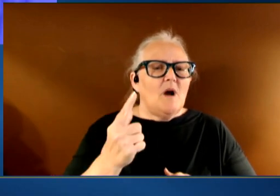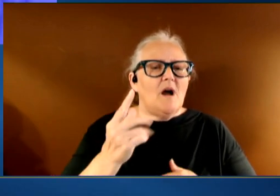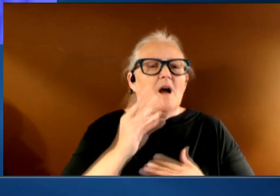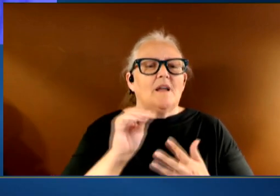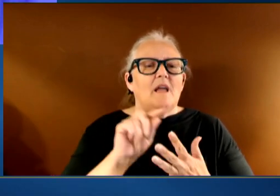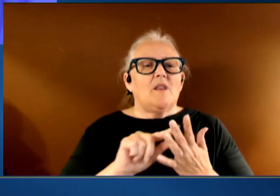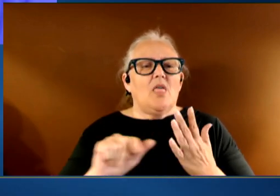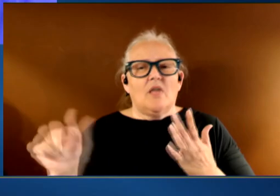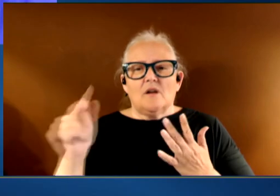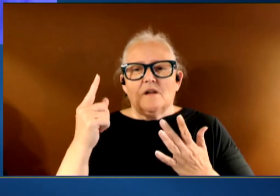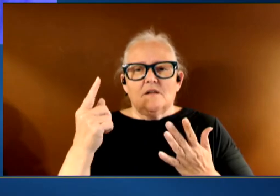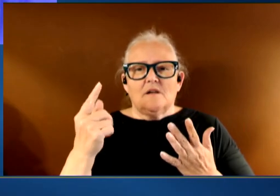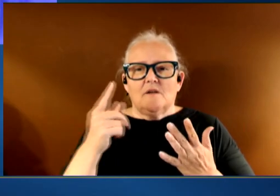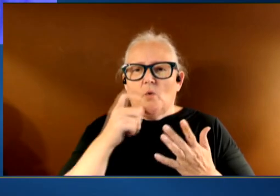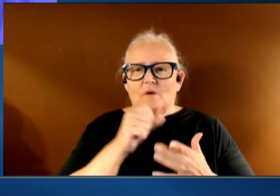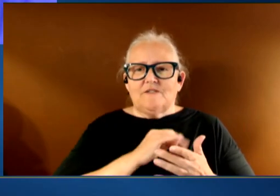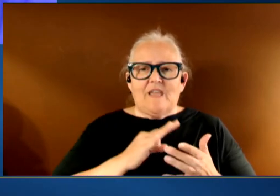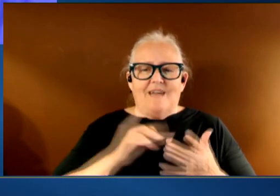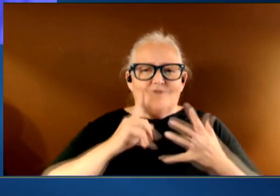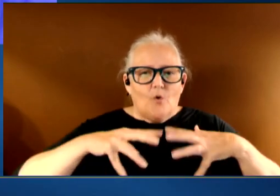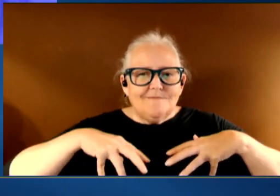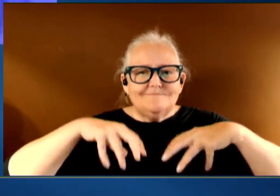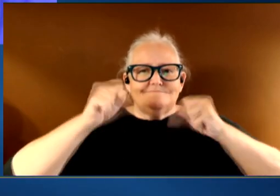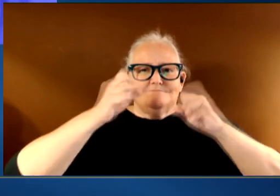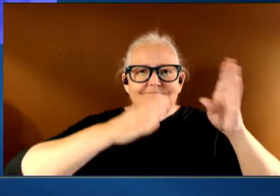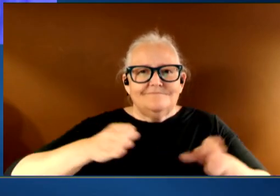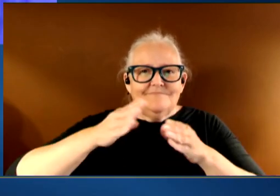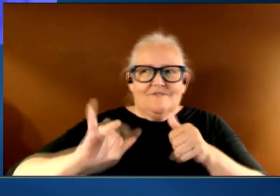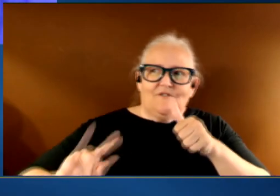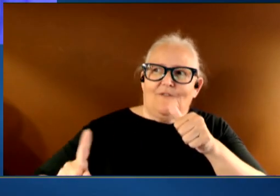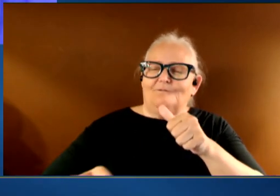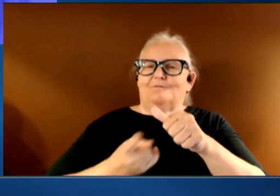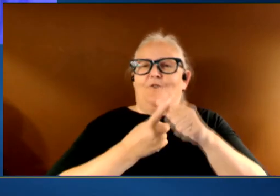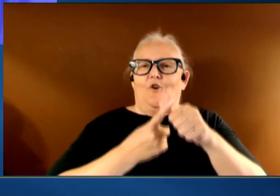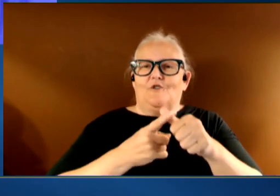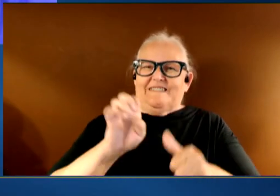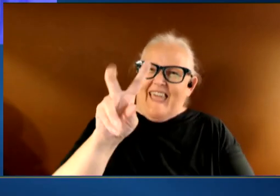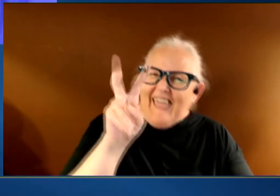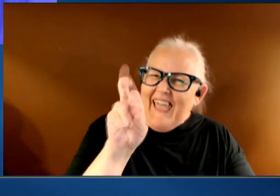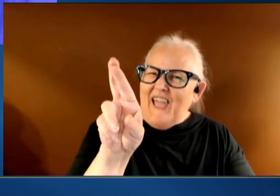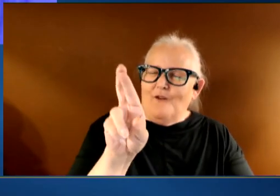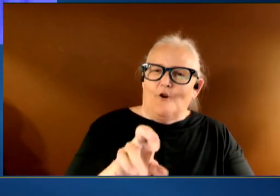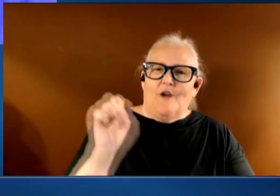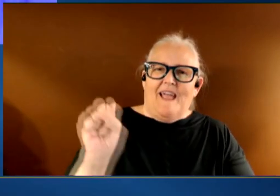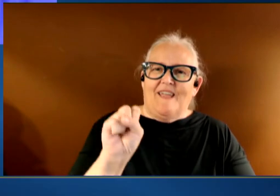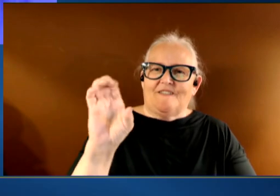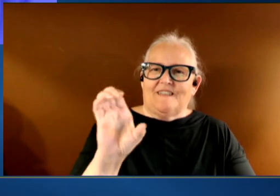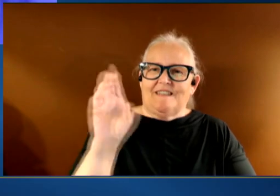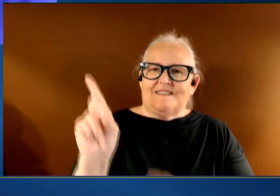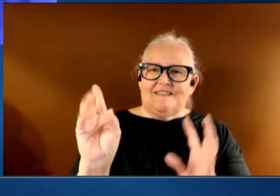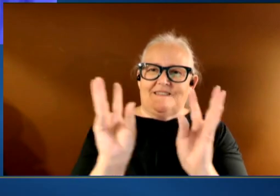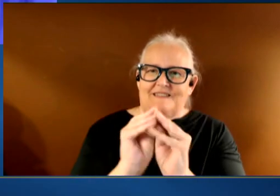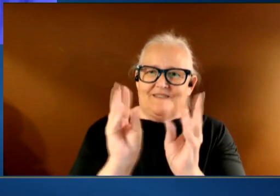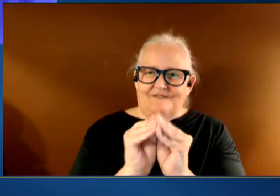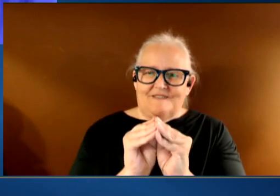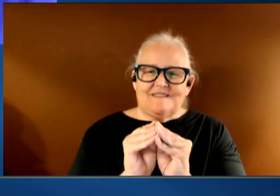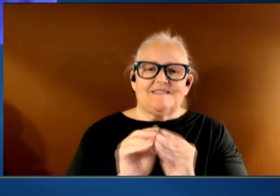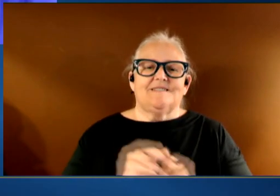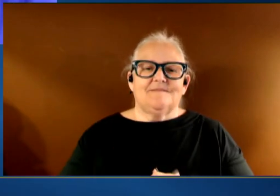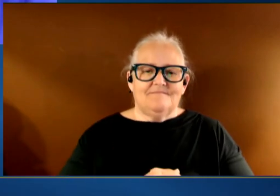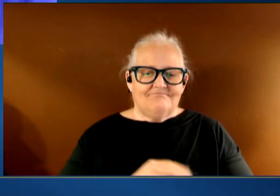again, organizing this first inaugural, first-ever Sickle Cell Disease Summit?